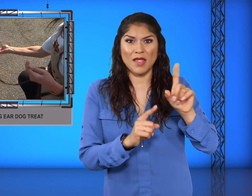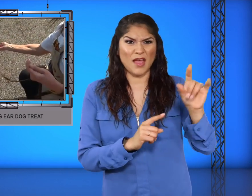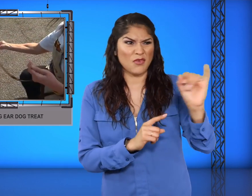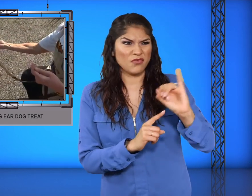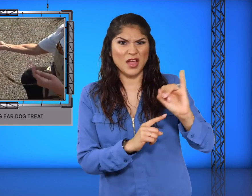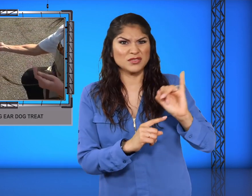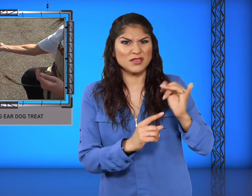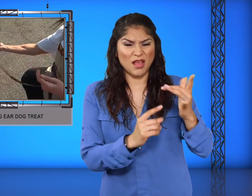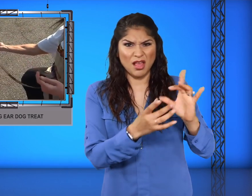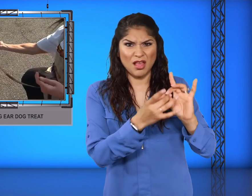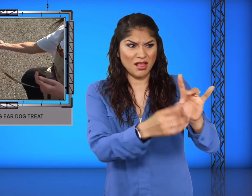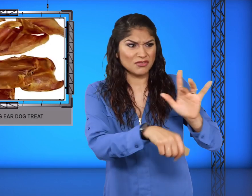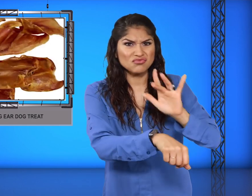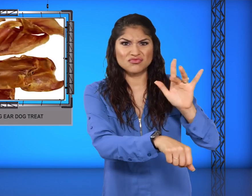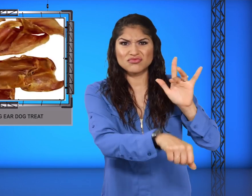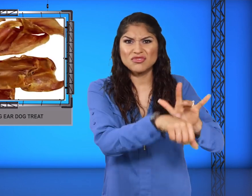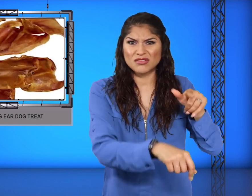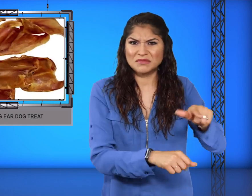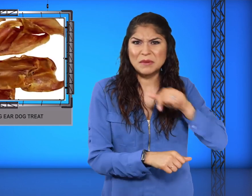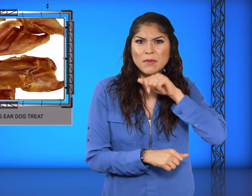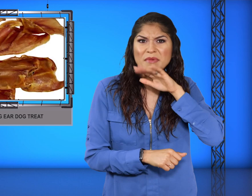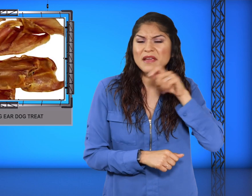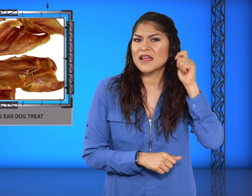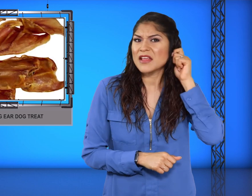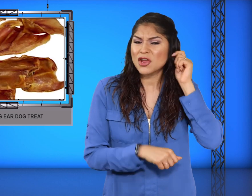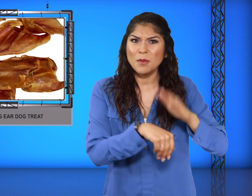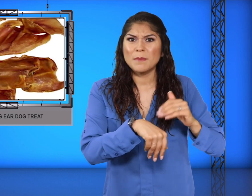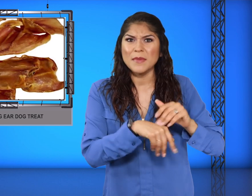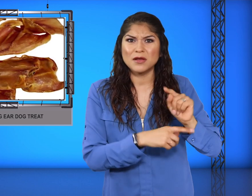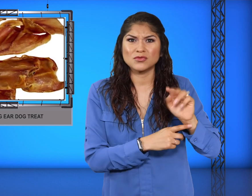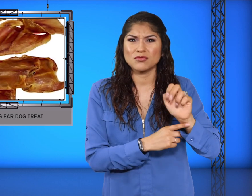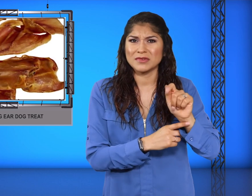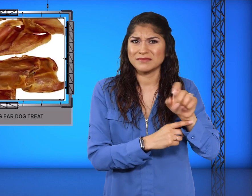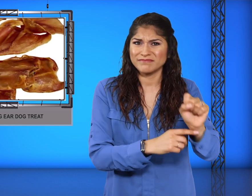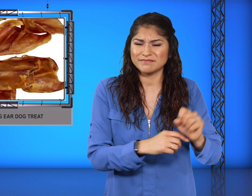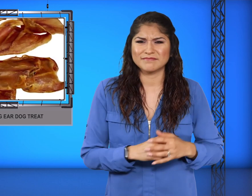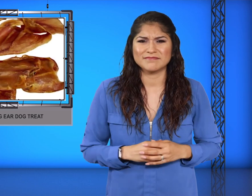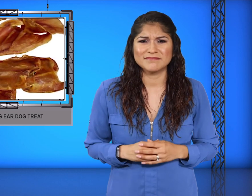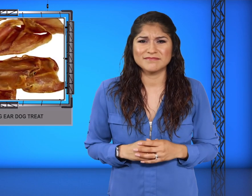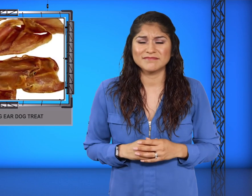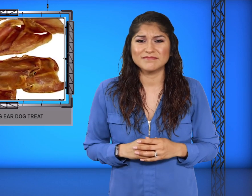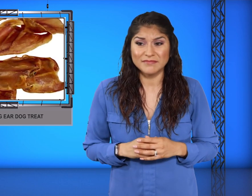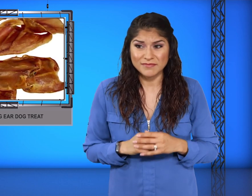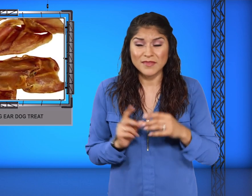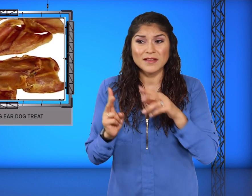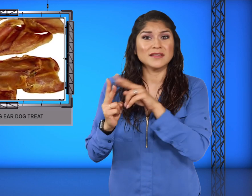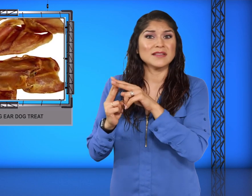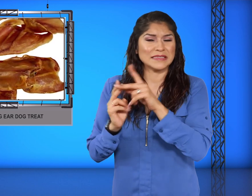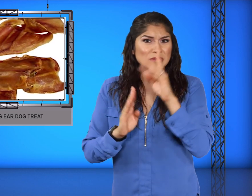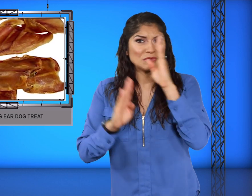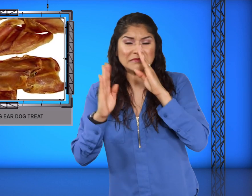And they're not just worried about dogs.